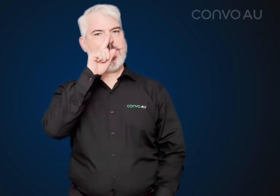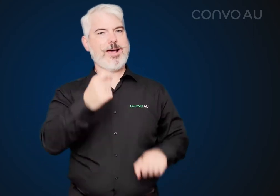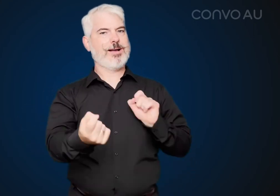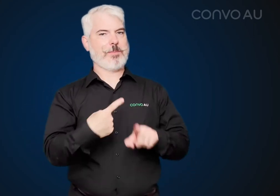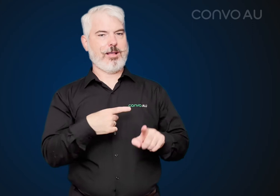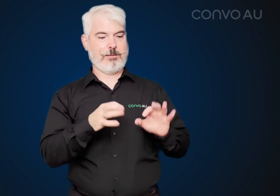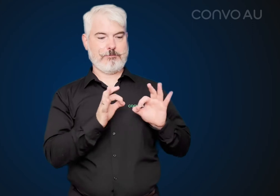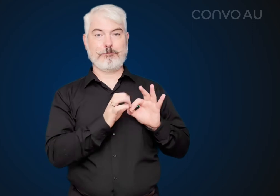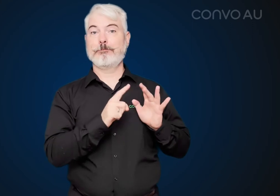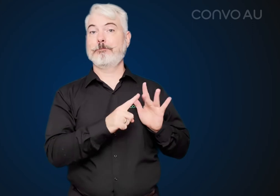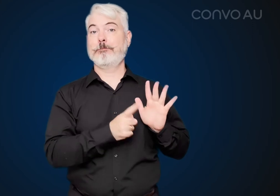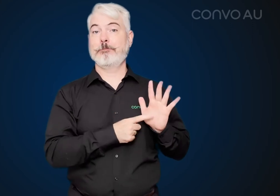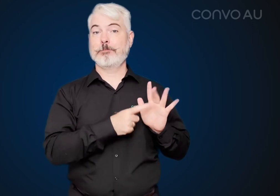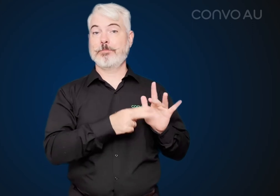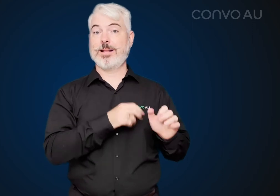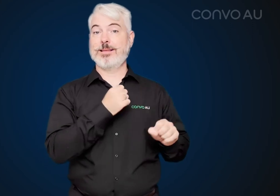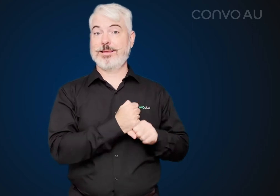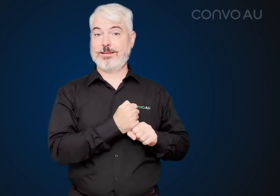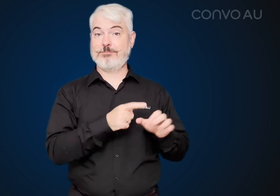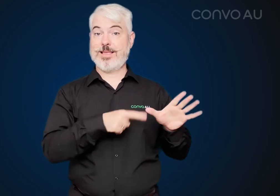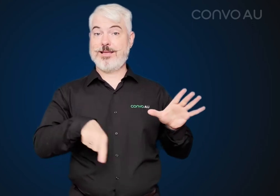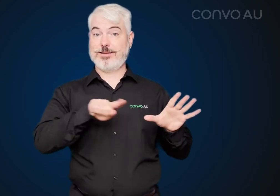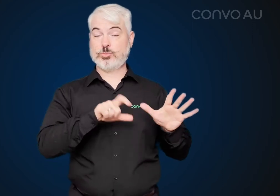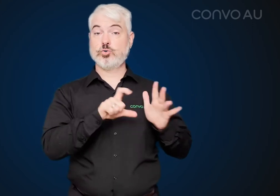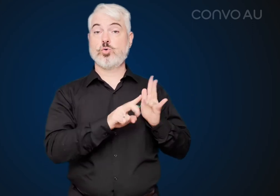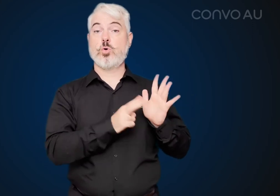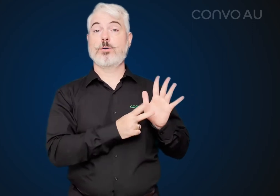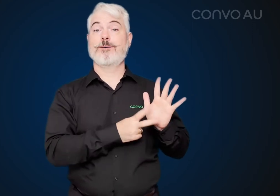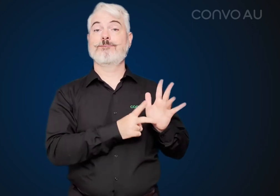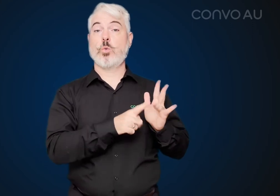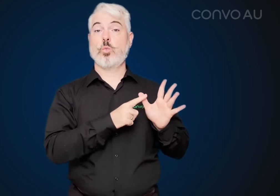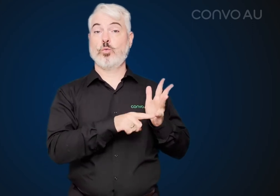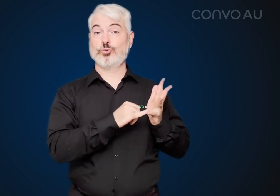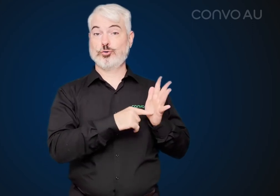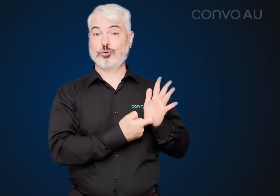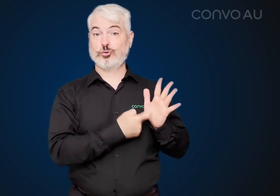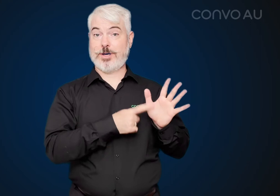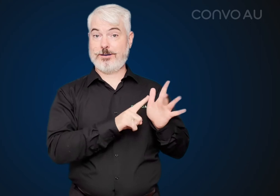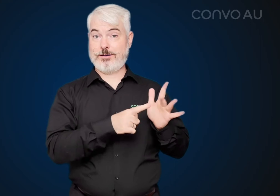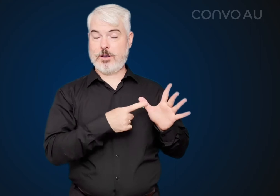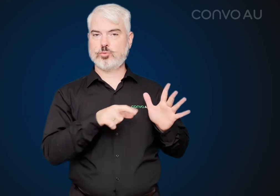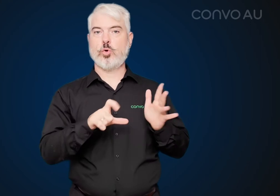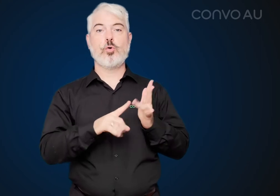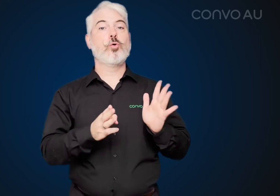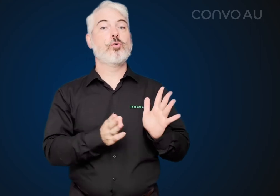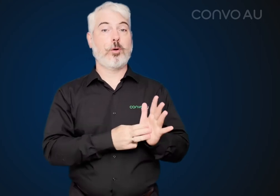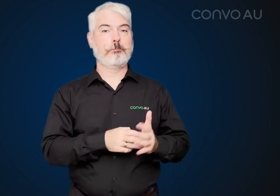please contact us at billing@convoaustralia.com